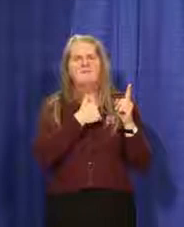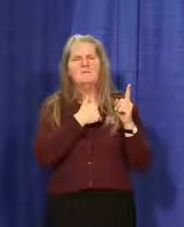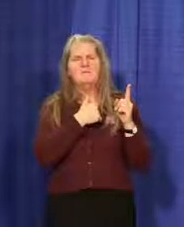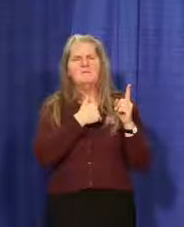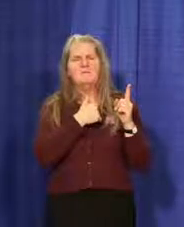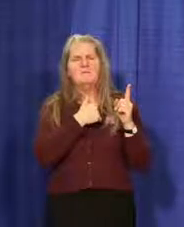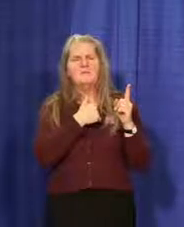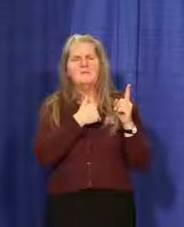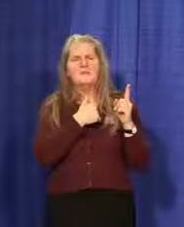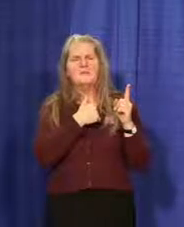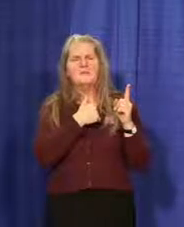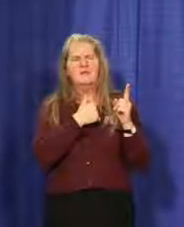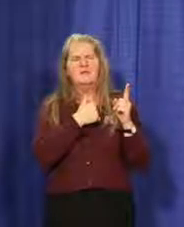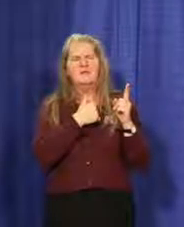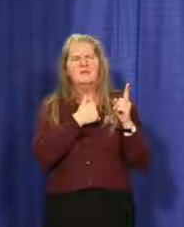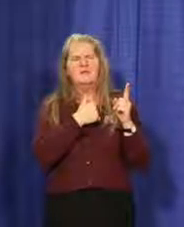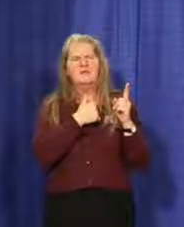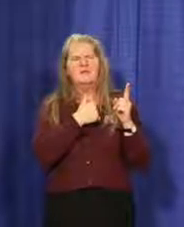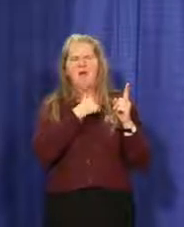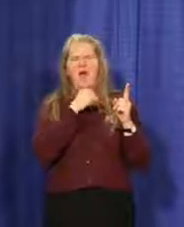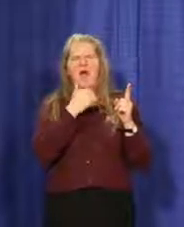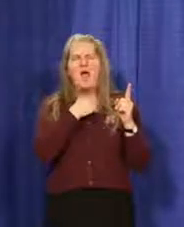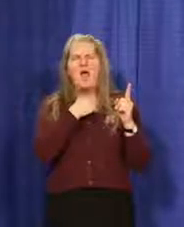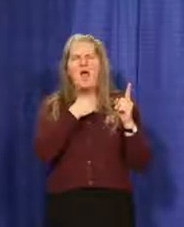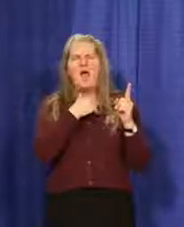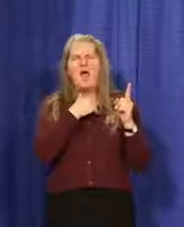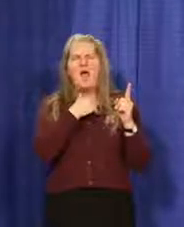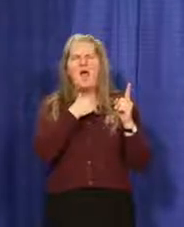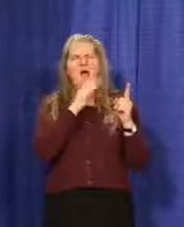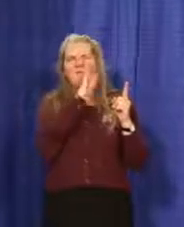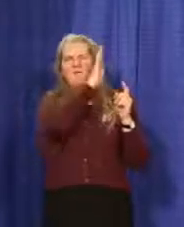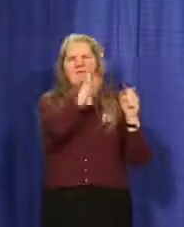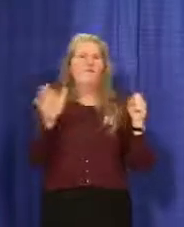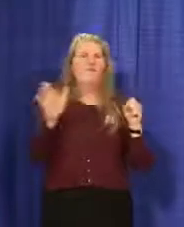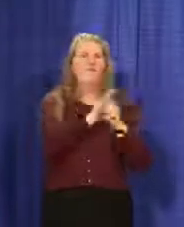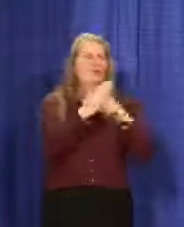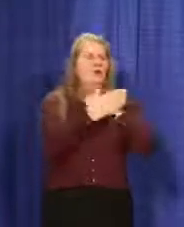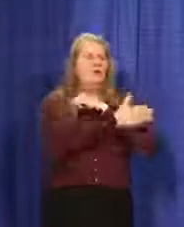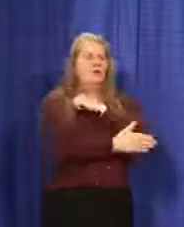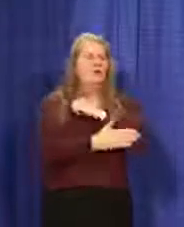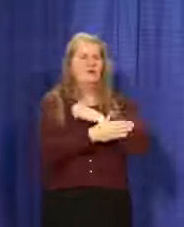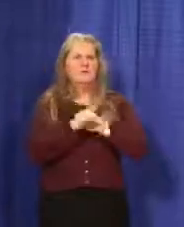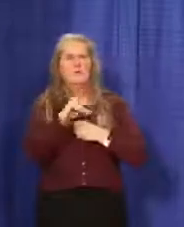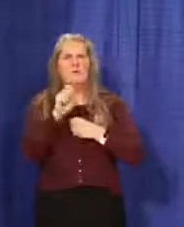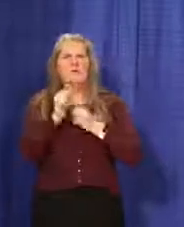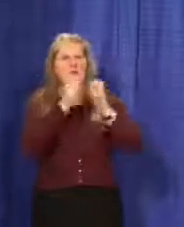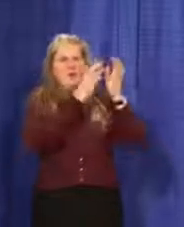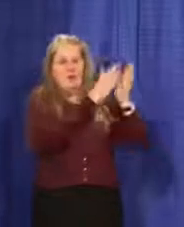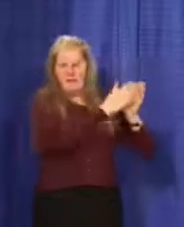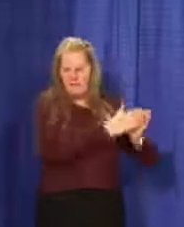the opportunity to have a coherent national approach. I think when of the other